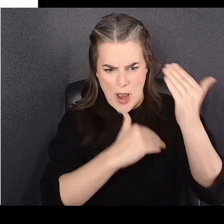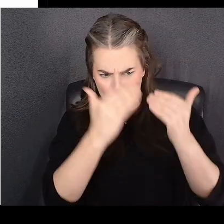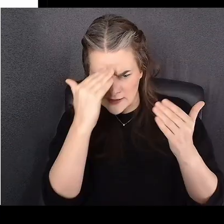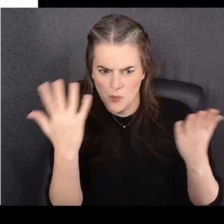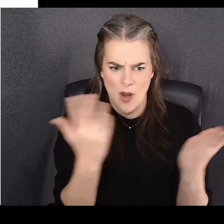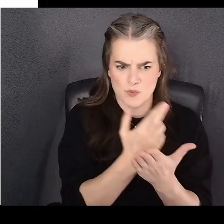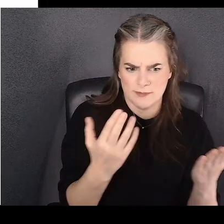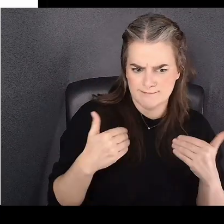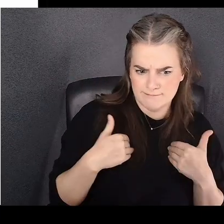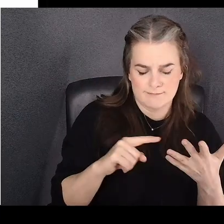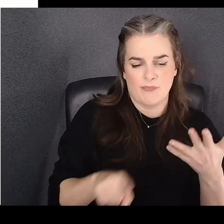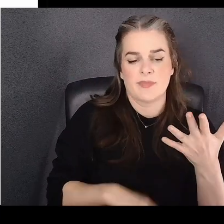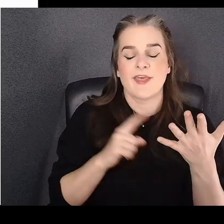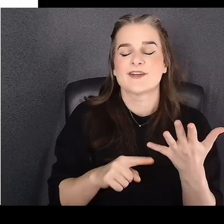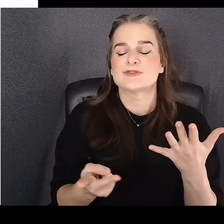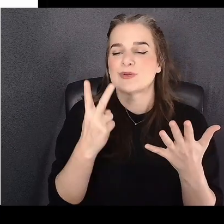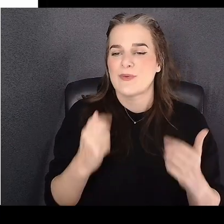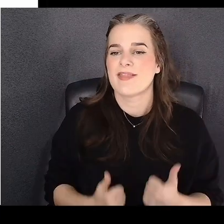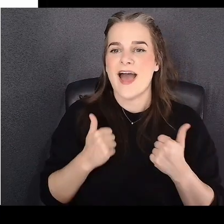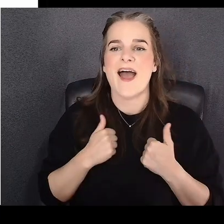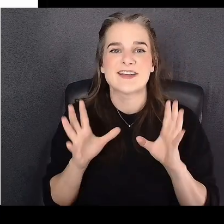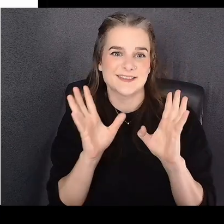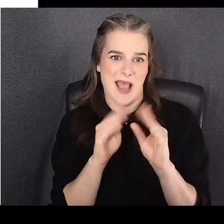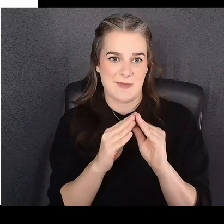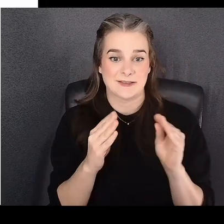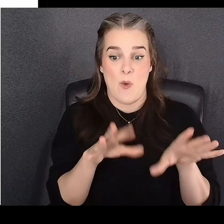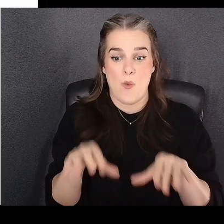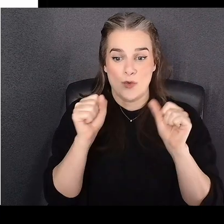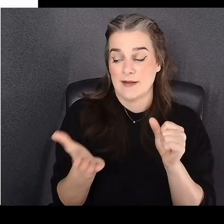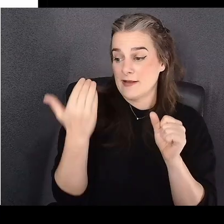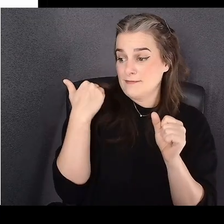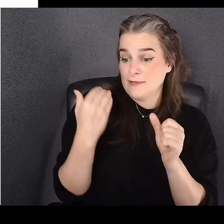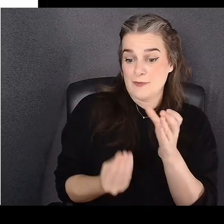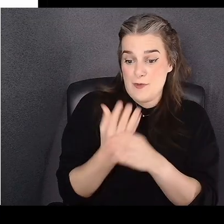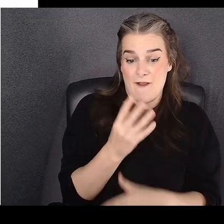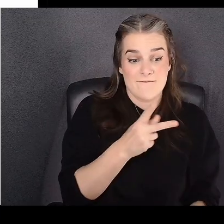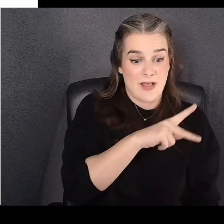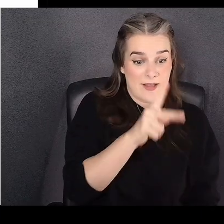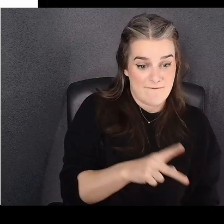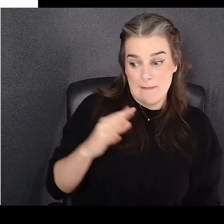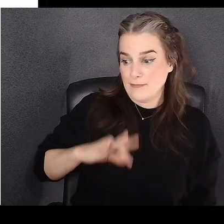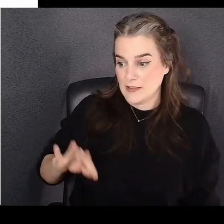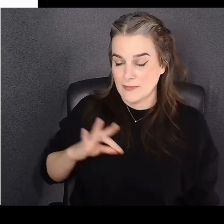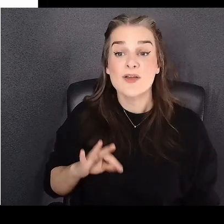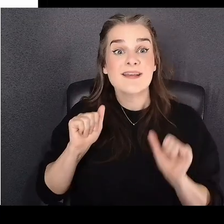in Philadelphia and Pittsburgh this past spring. You can learn more about this fantastic project on our website